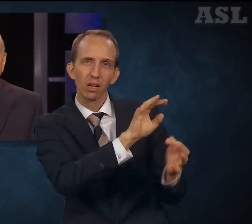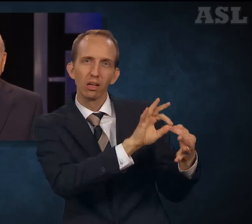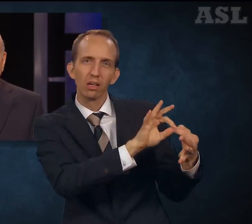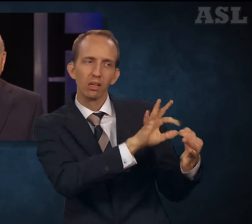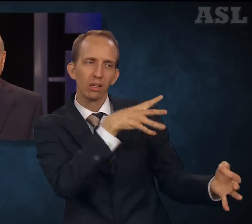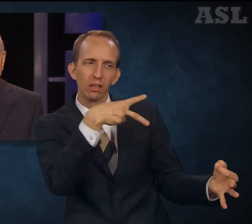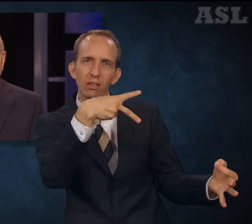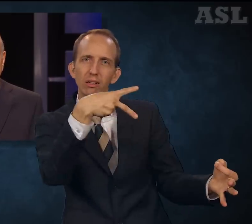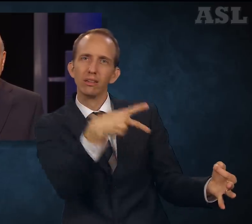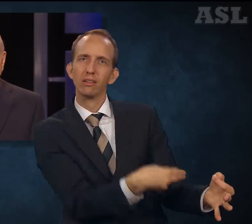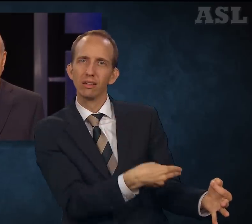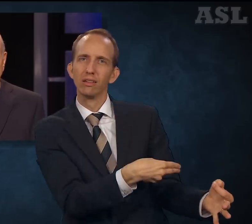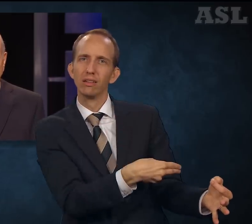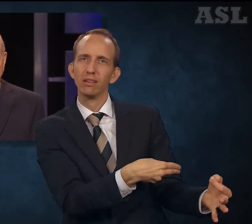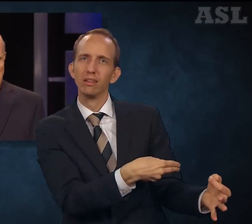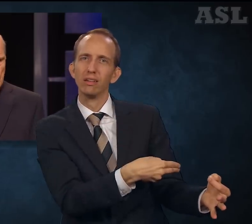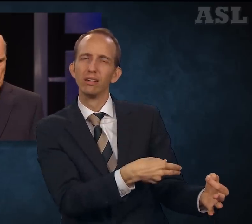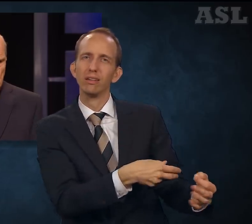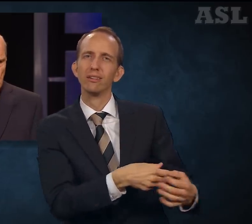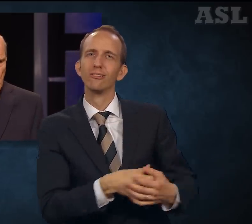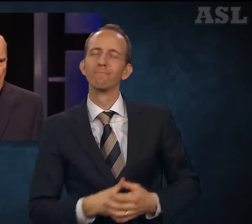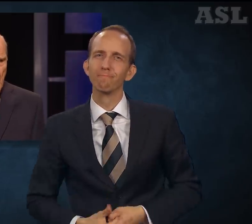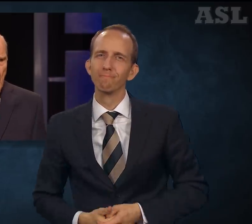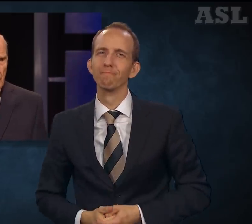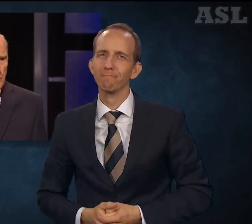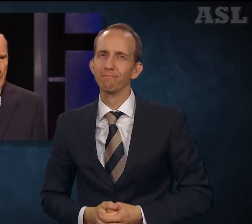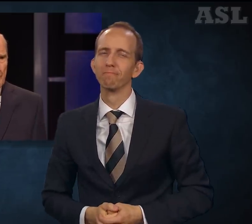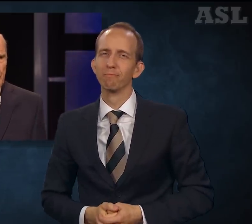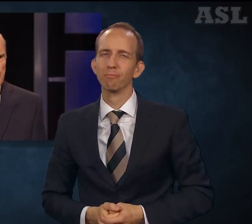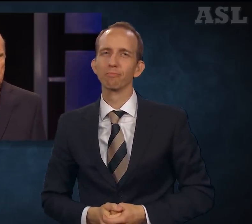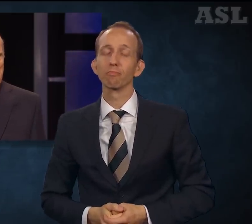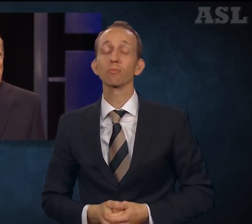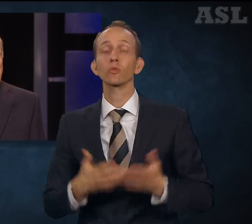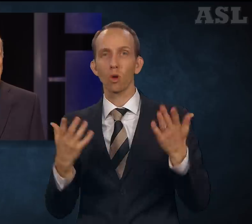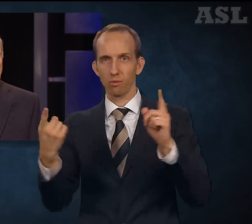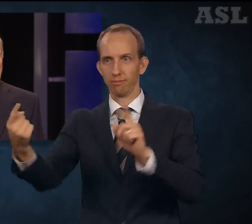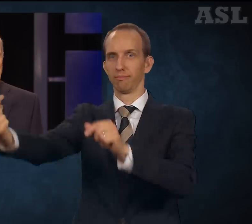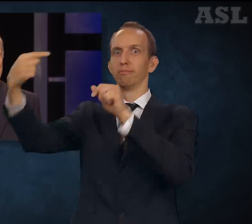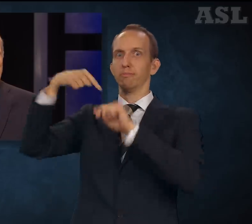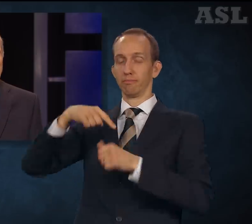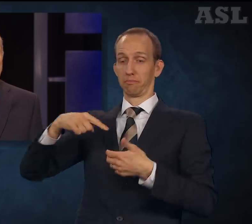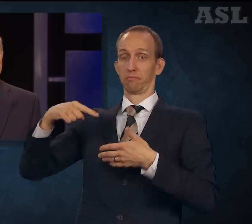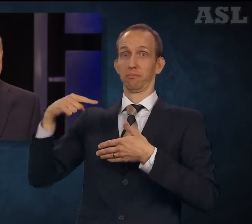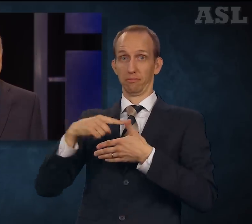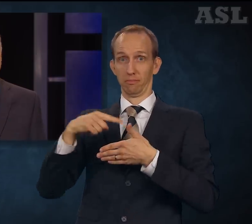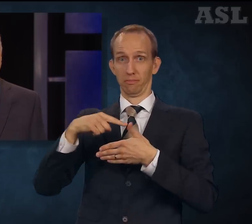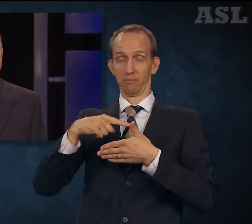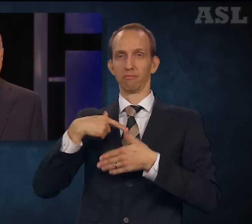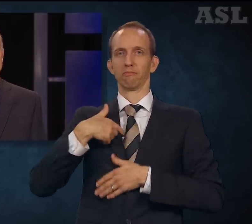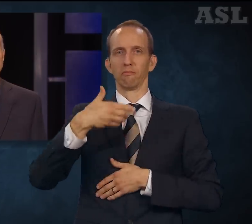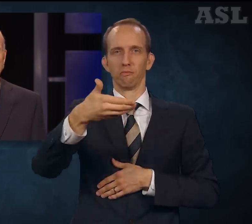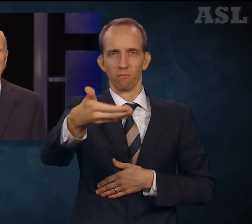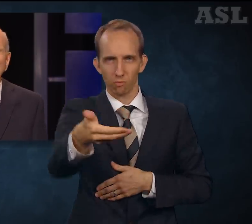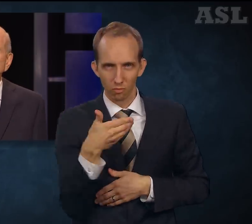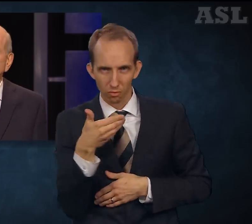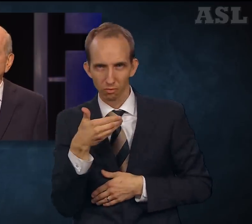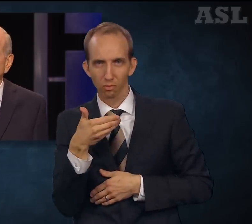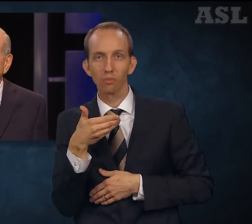BREAK FROM THE NEGATIVE